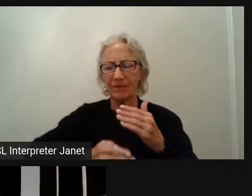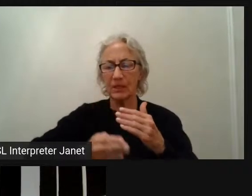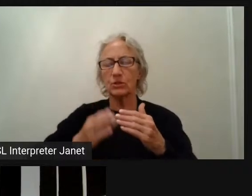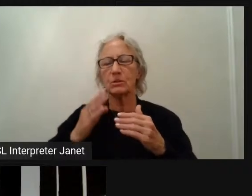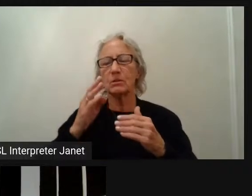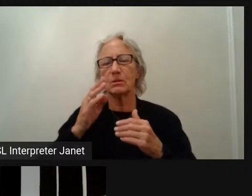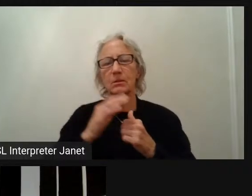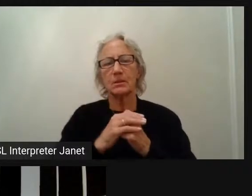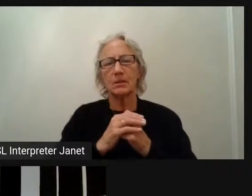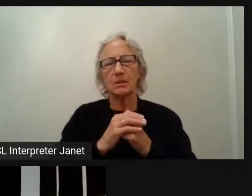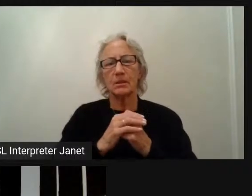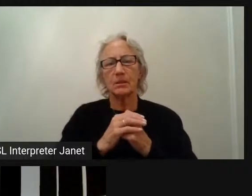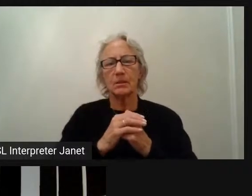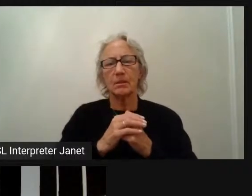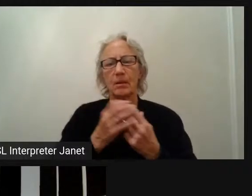Is a task that we will finish.